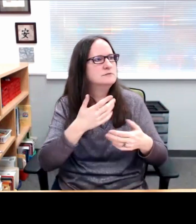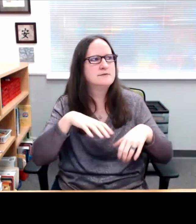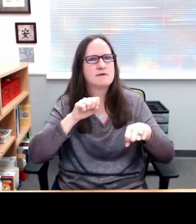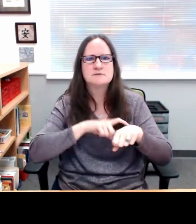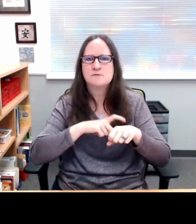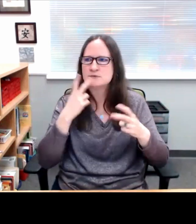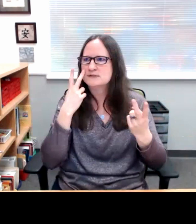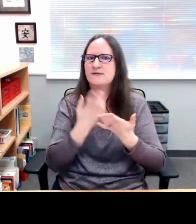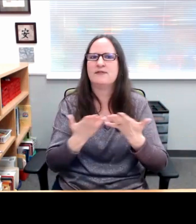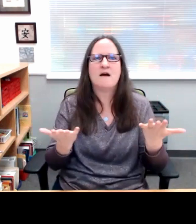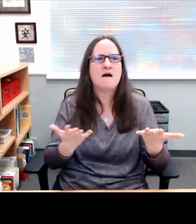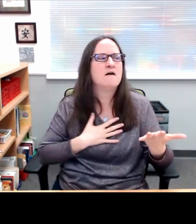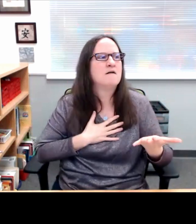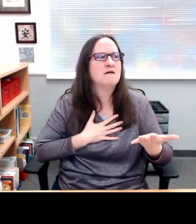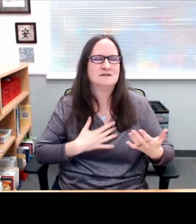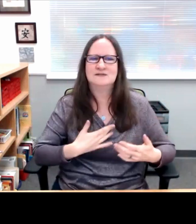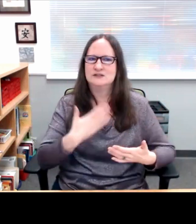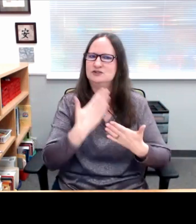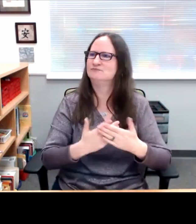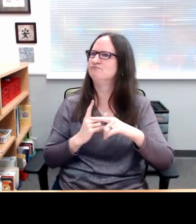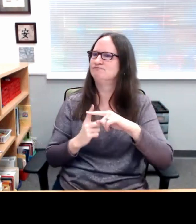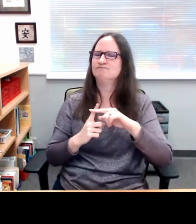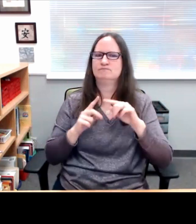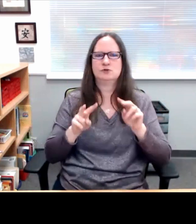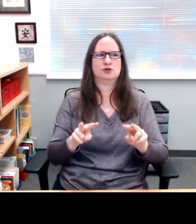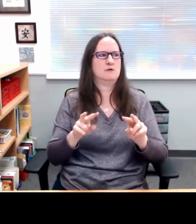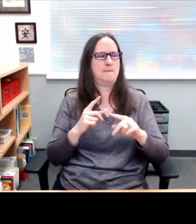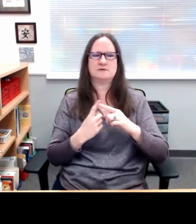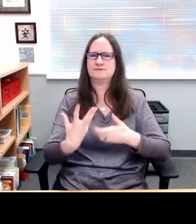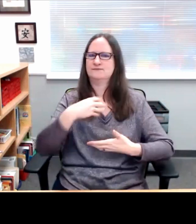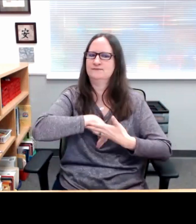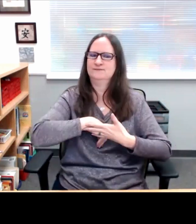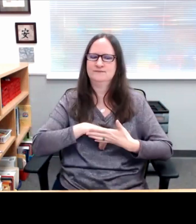things around them and makes them feel grateful. And just taking time to recognize that is such a